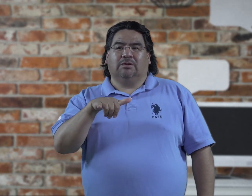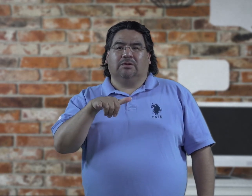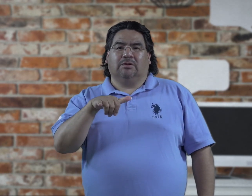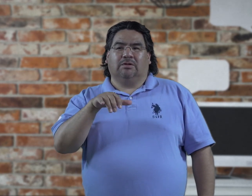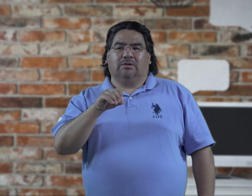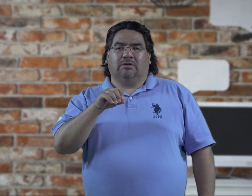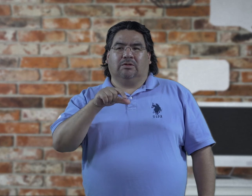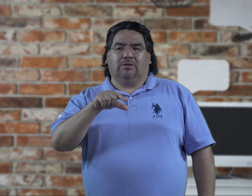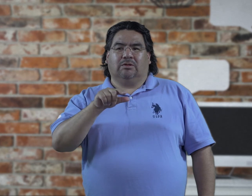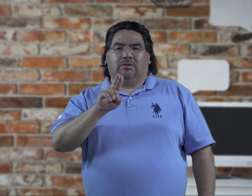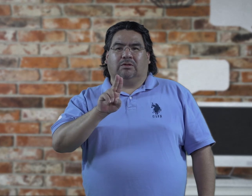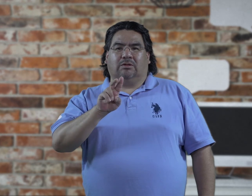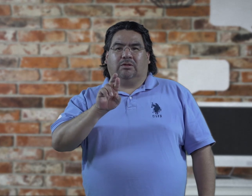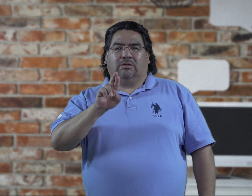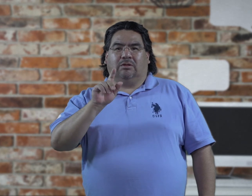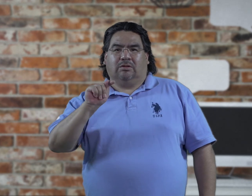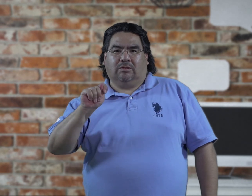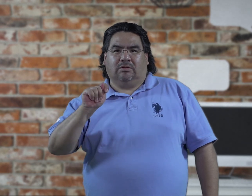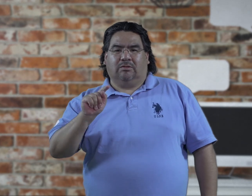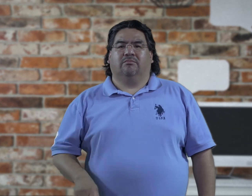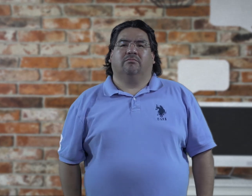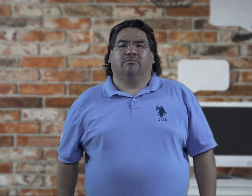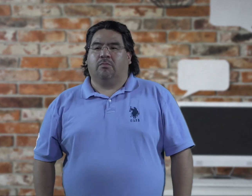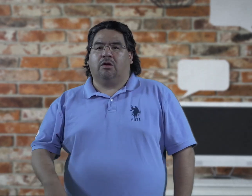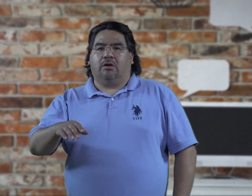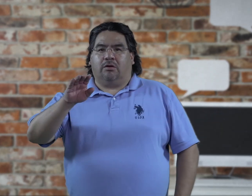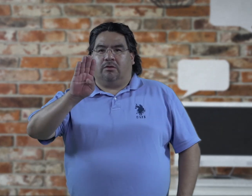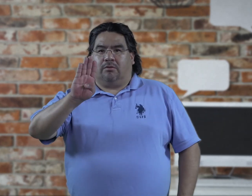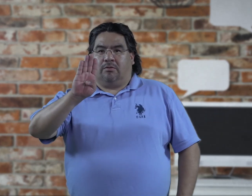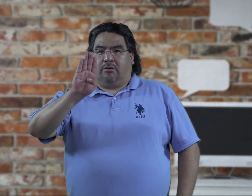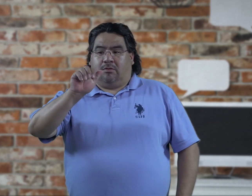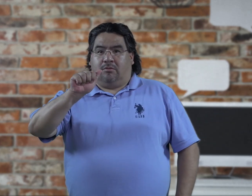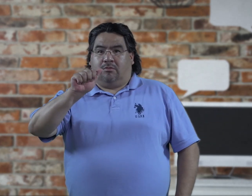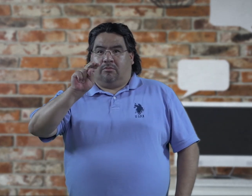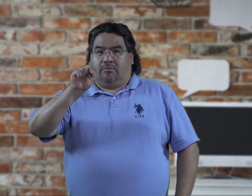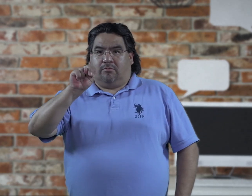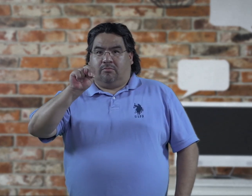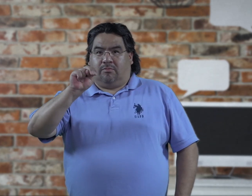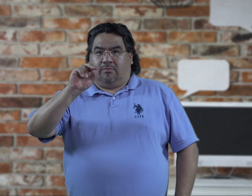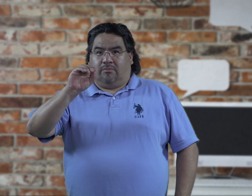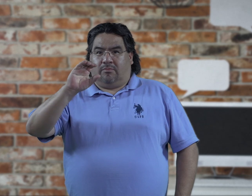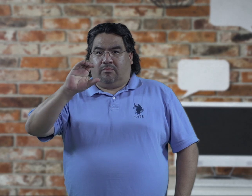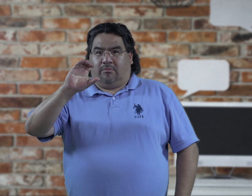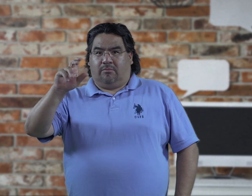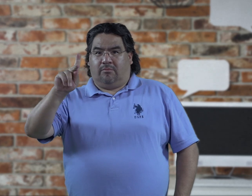Yogurt Bannock